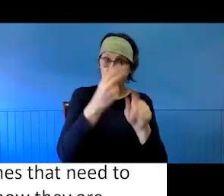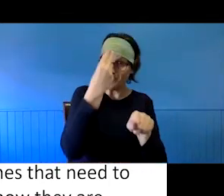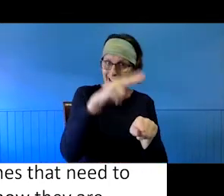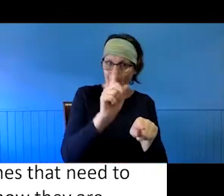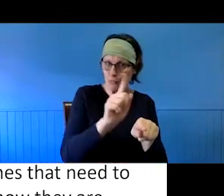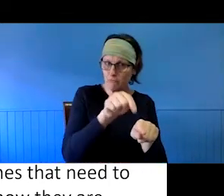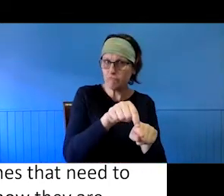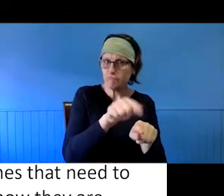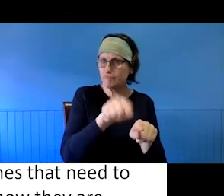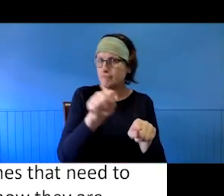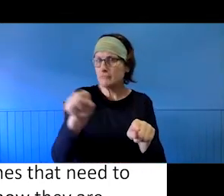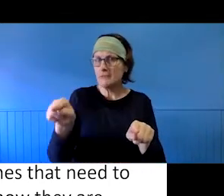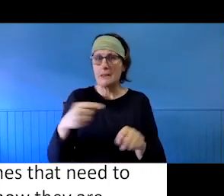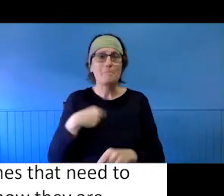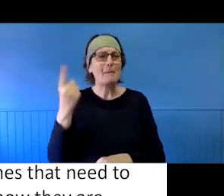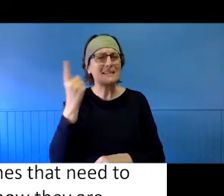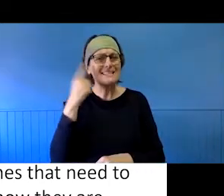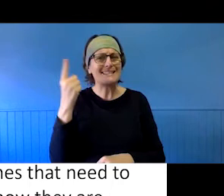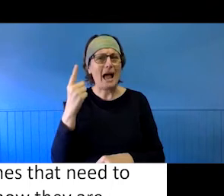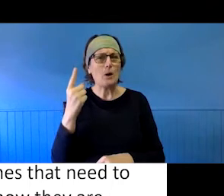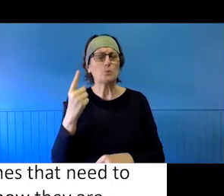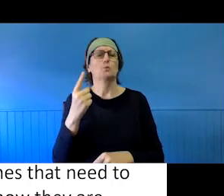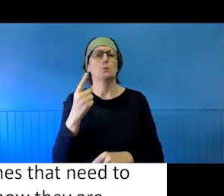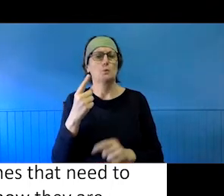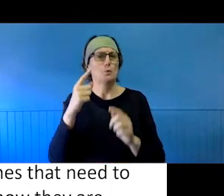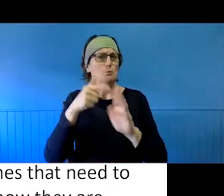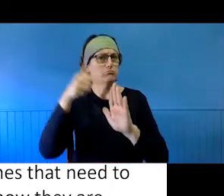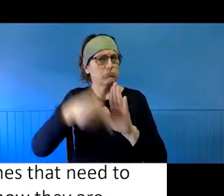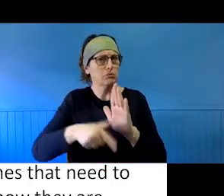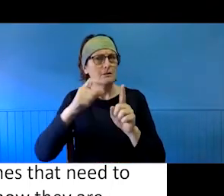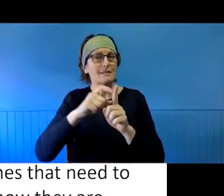Now, this sounds really detailed but it's part of the organised